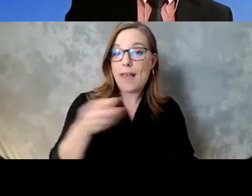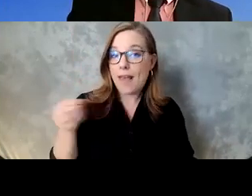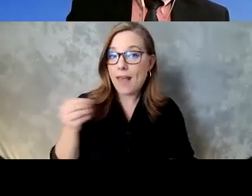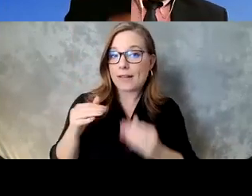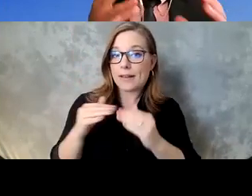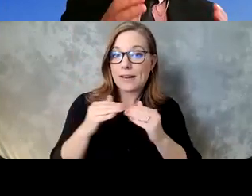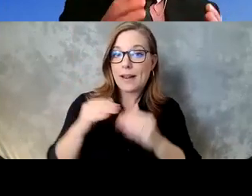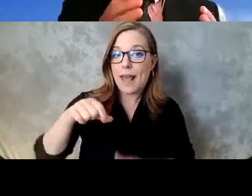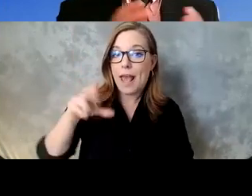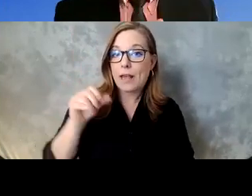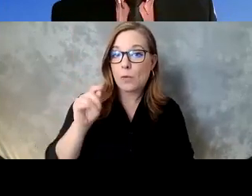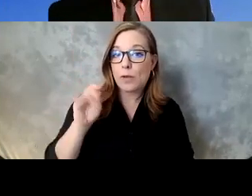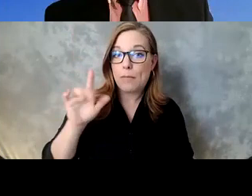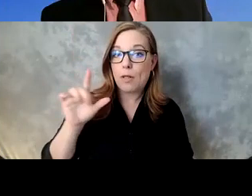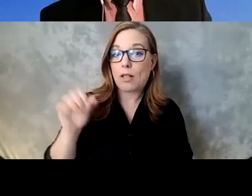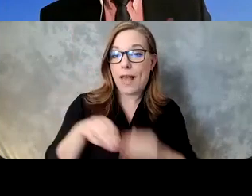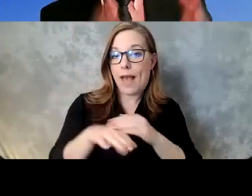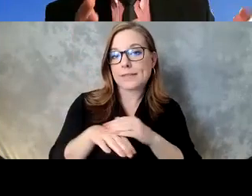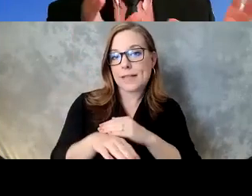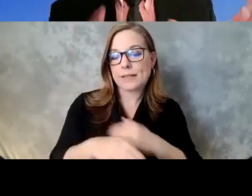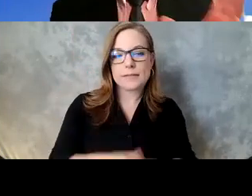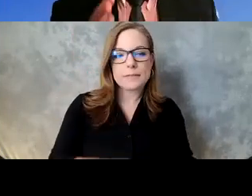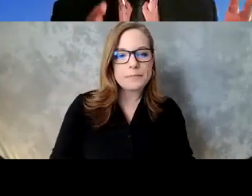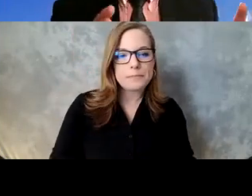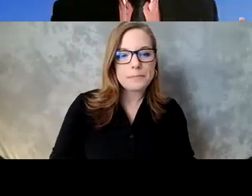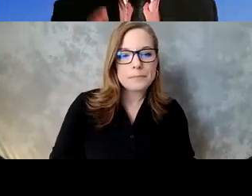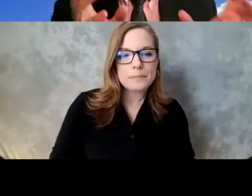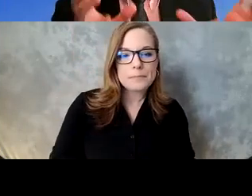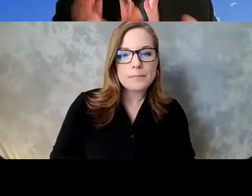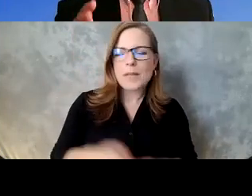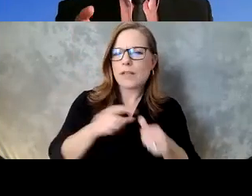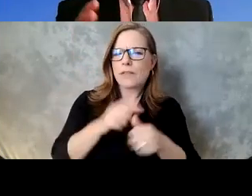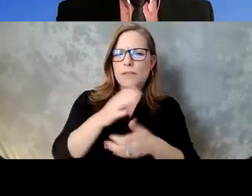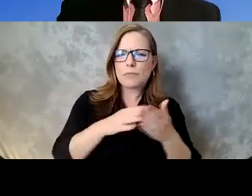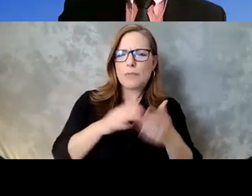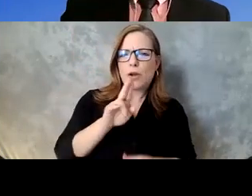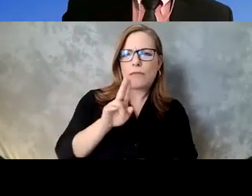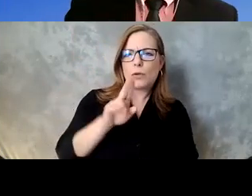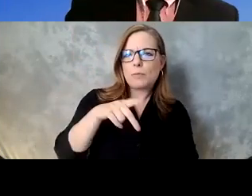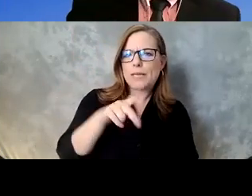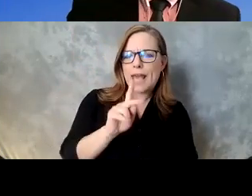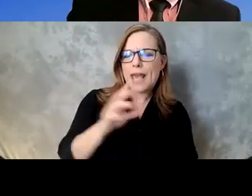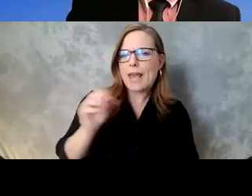opportunities. The if we if we look at the first part of UPK and UTK Universal. Universal